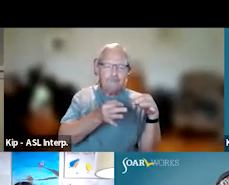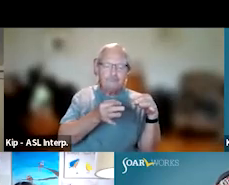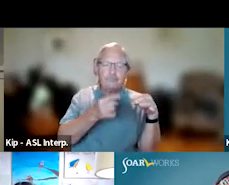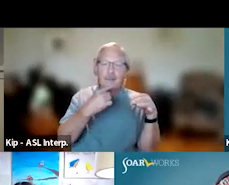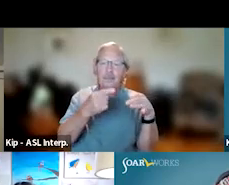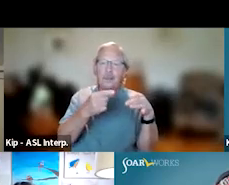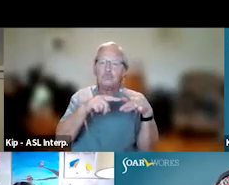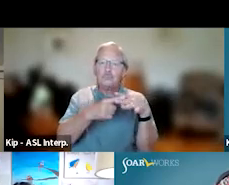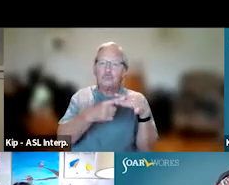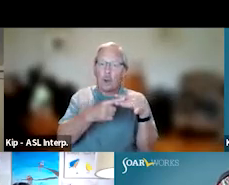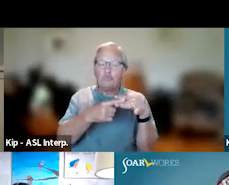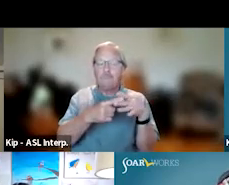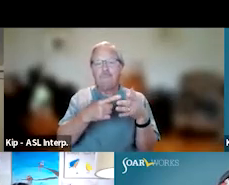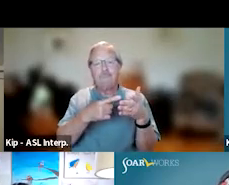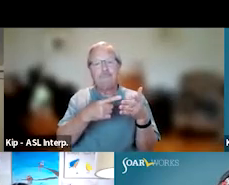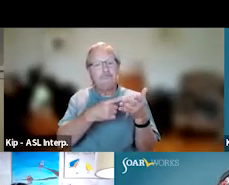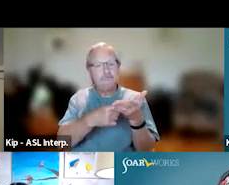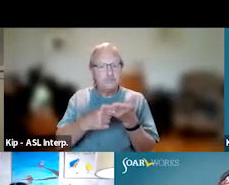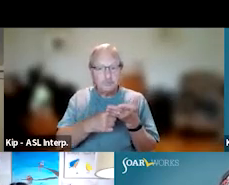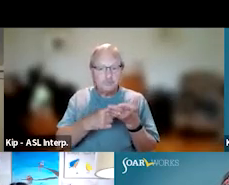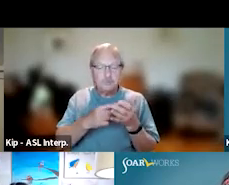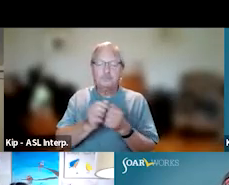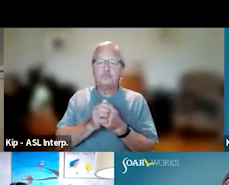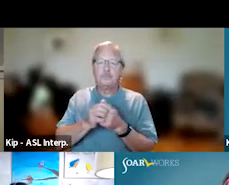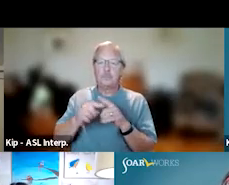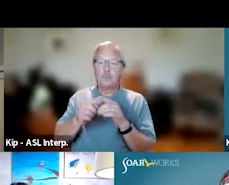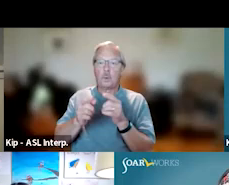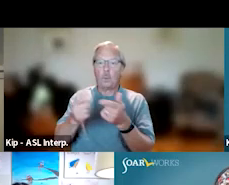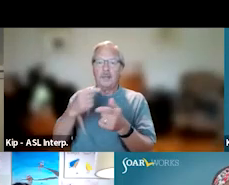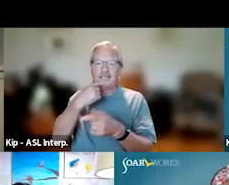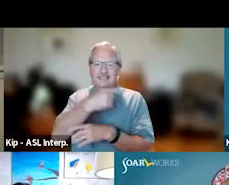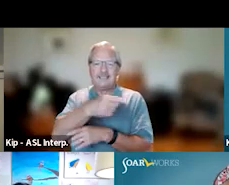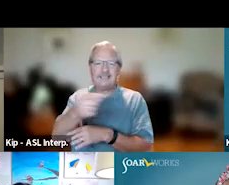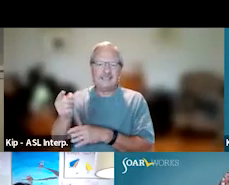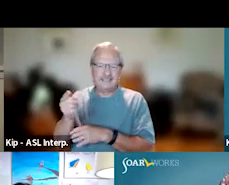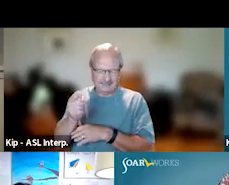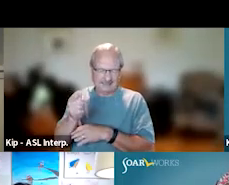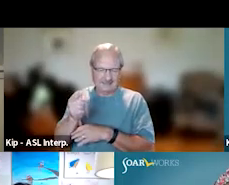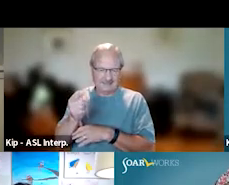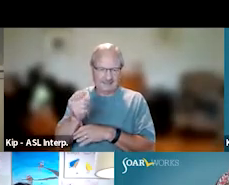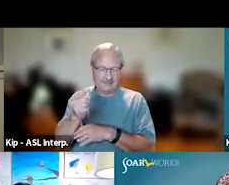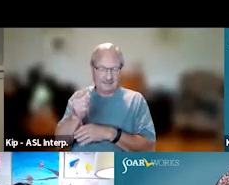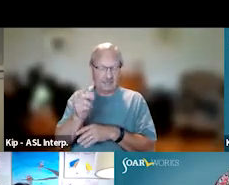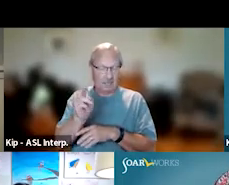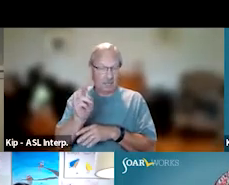So we'll start off with our disclaimer that the views, opinions and content expressed